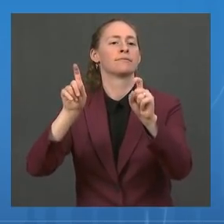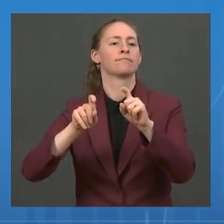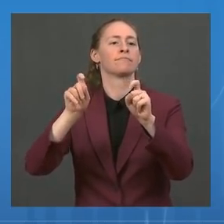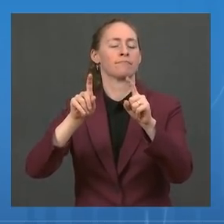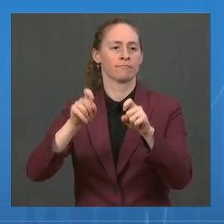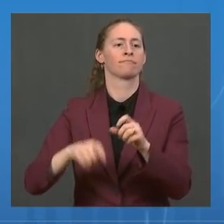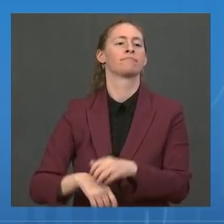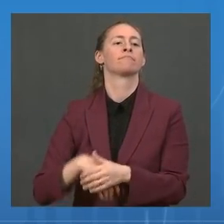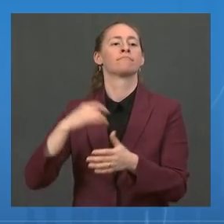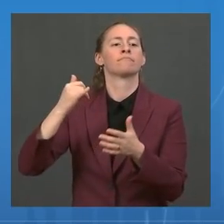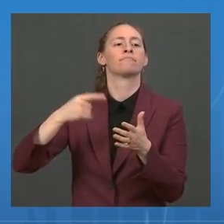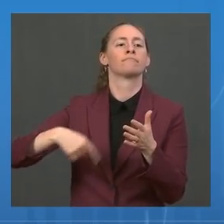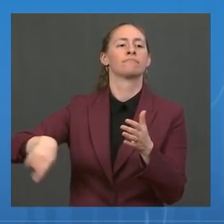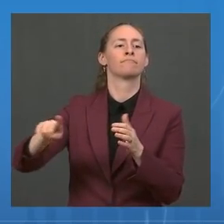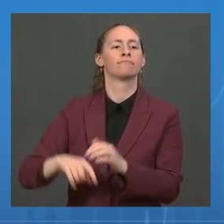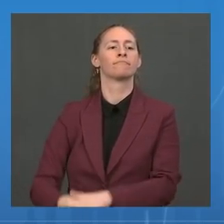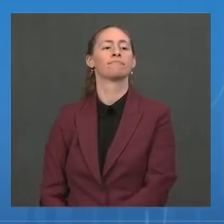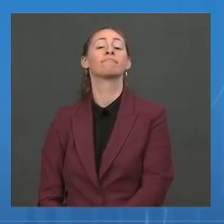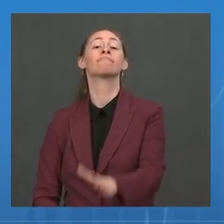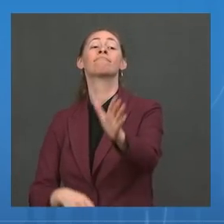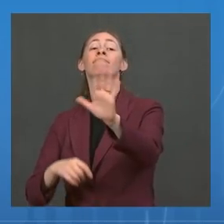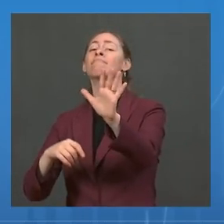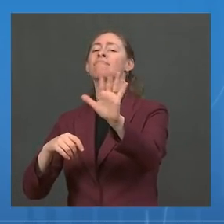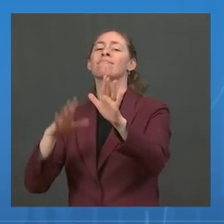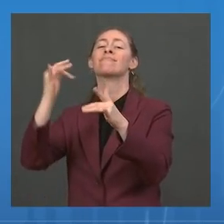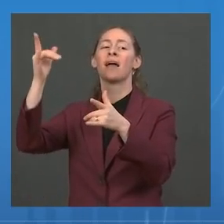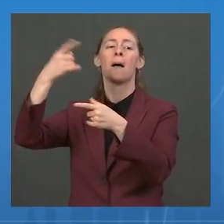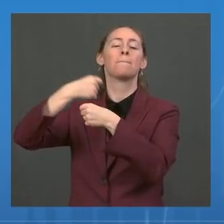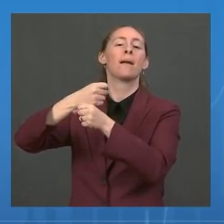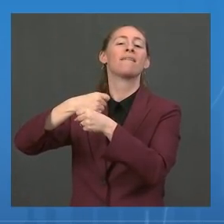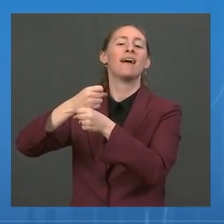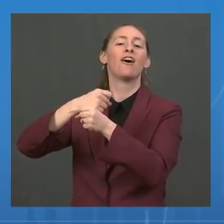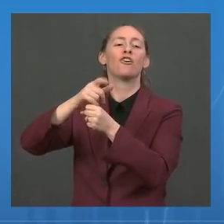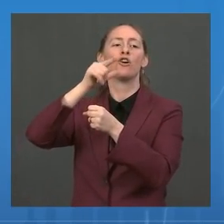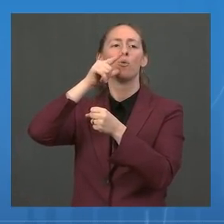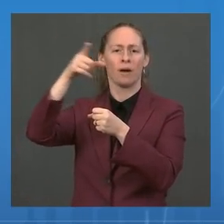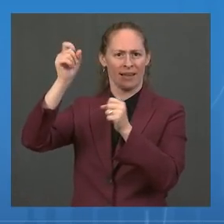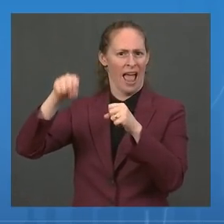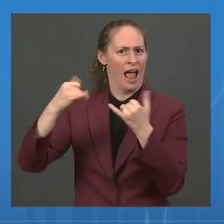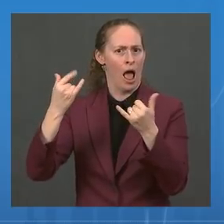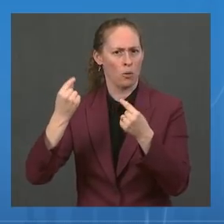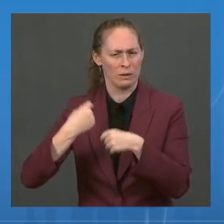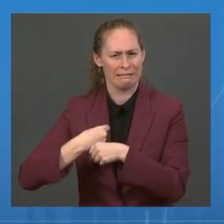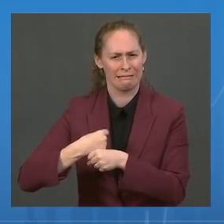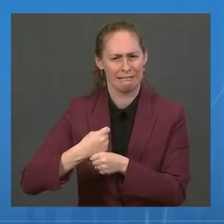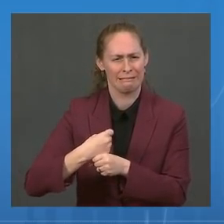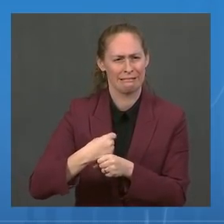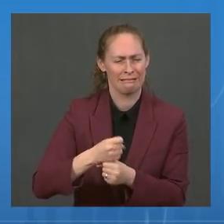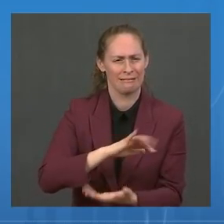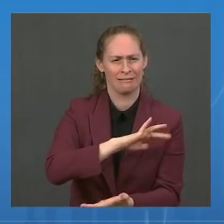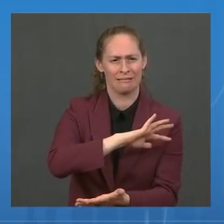or, sorry, the confidence to increase their capacity. And we're actually on track now to double the number of rapid